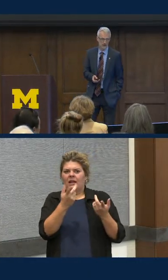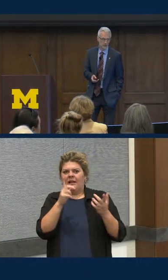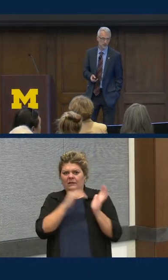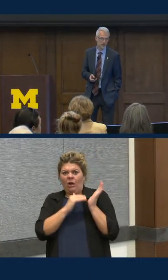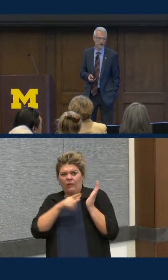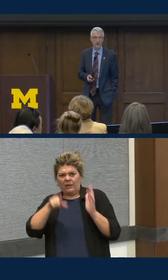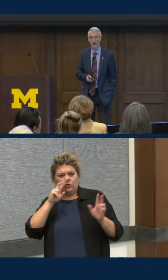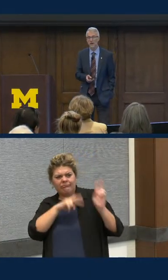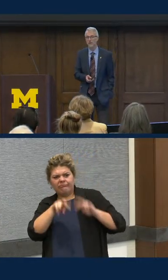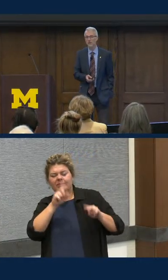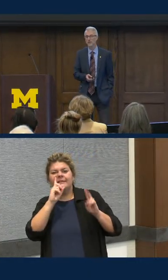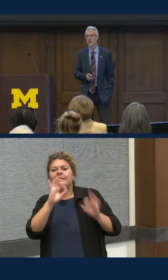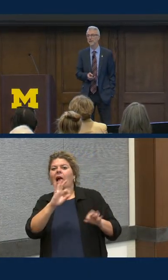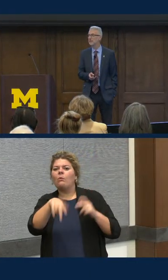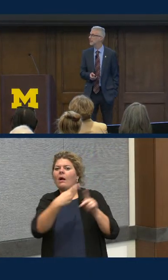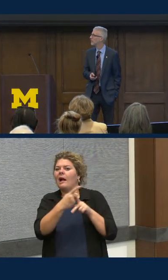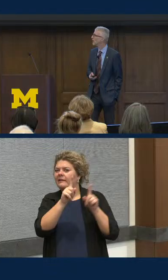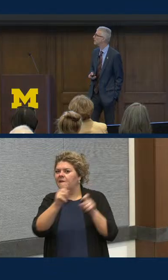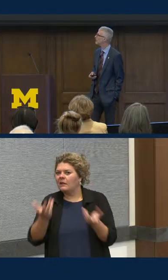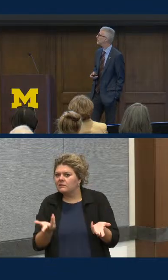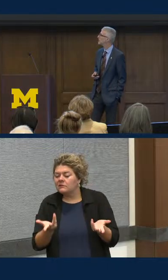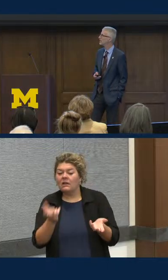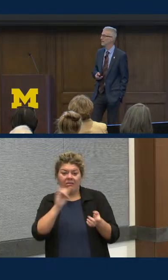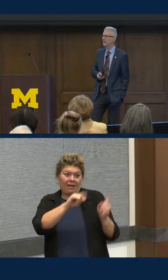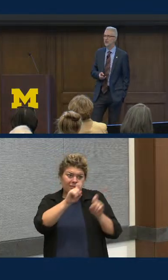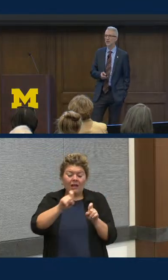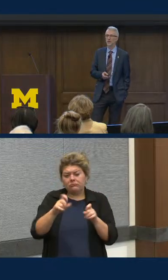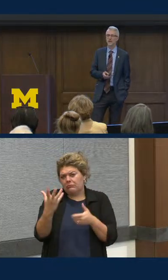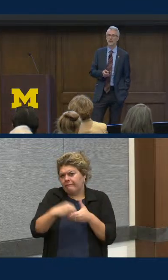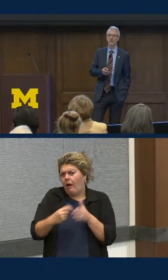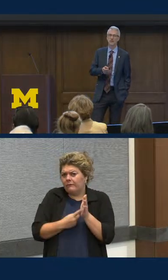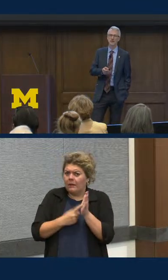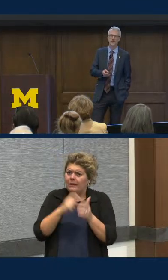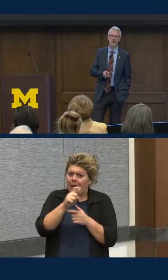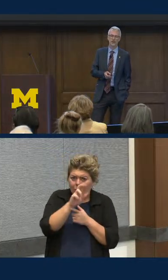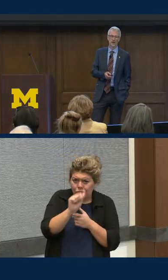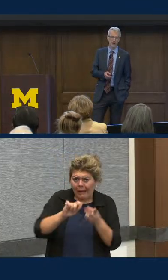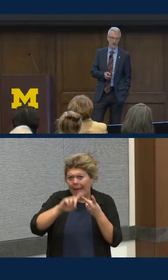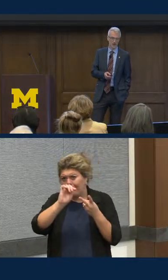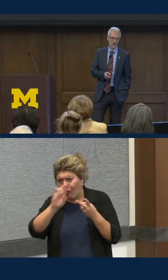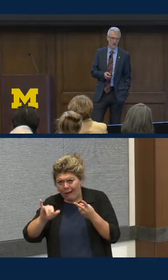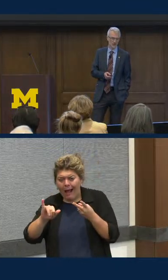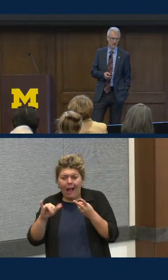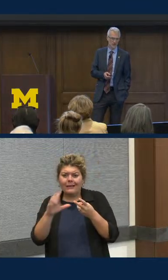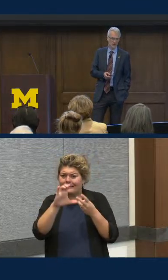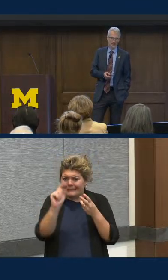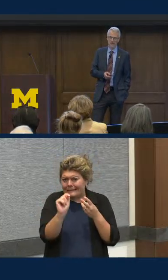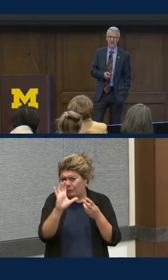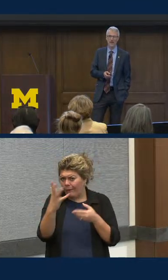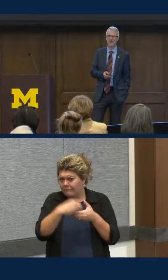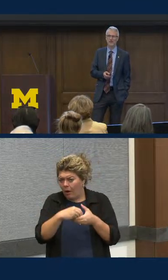diagnostic tests need to be run and they often involve imaging but once you decide you want